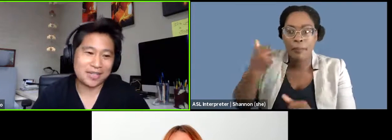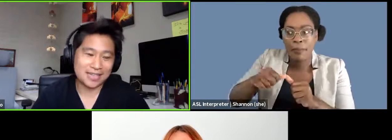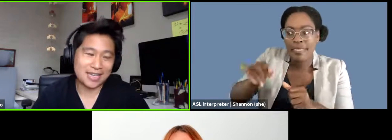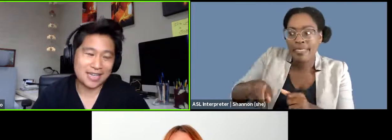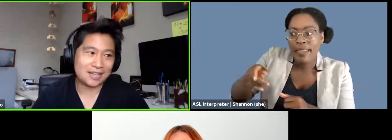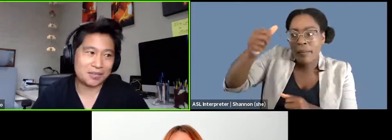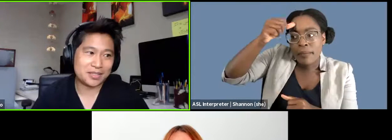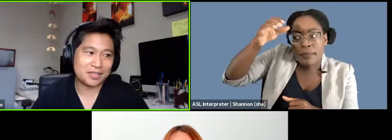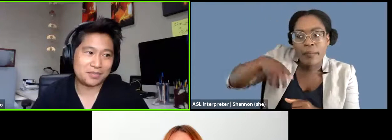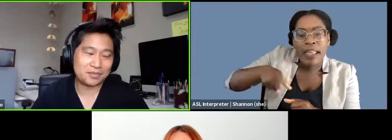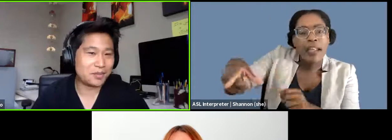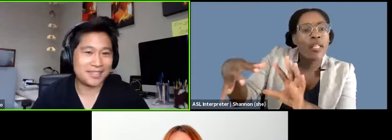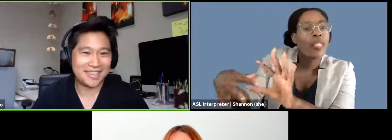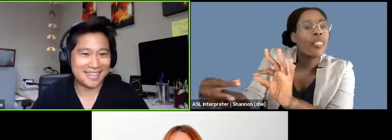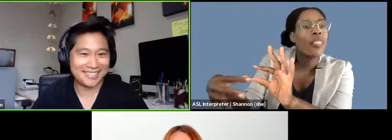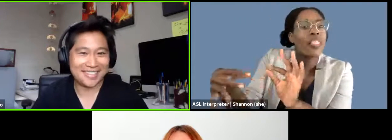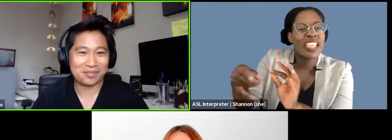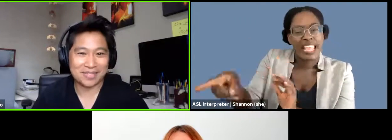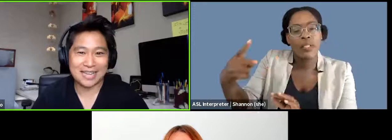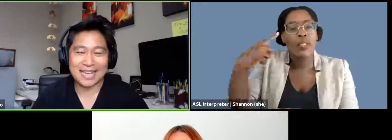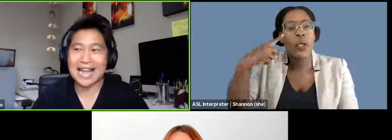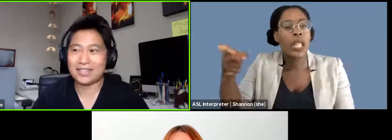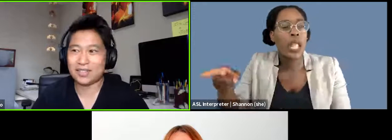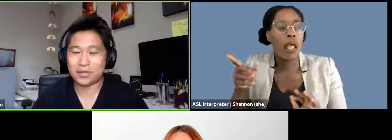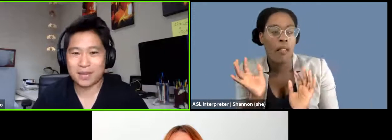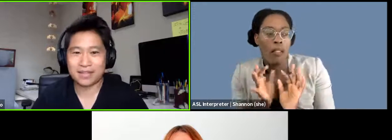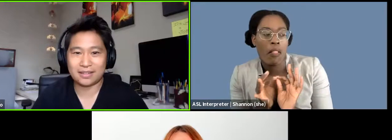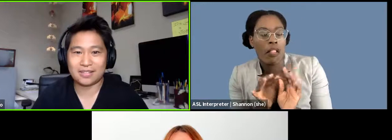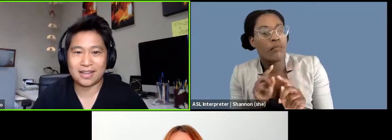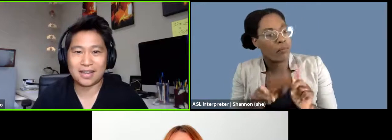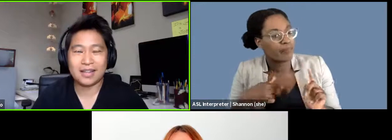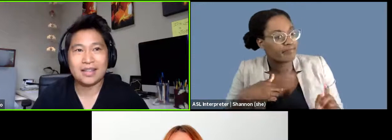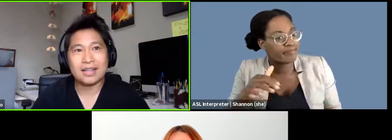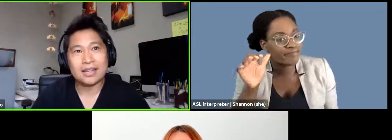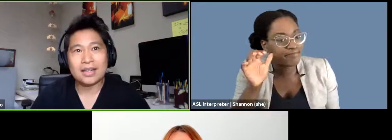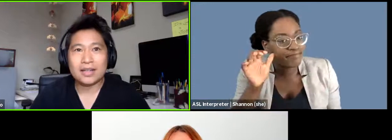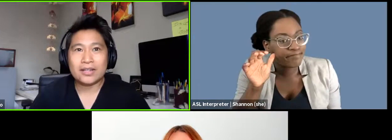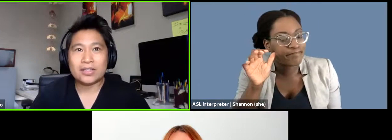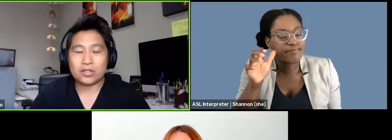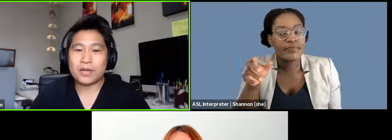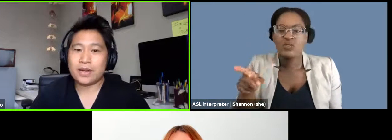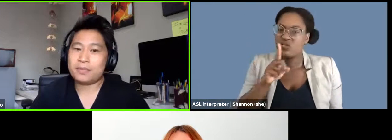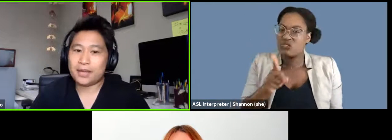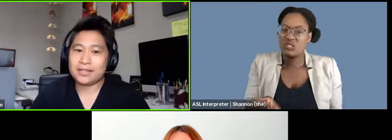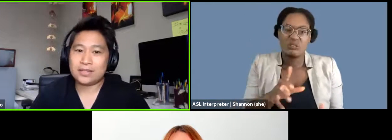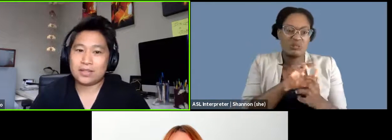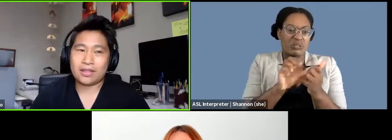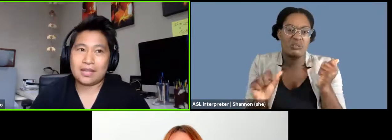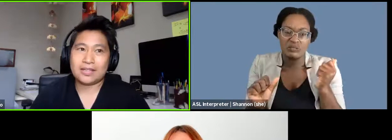he said. It wasn't kind and it had to do with my ethnicity. It’s been hard because these are things